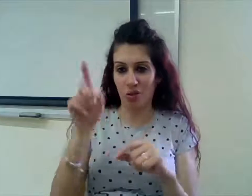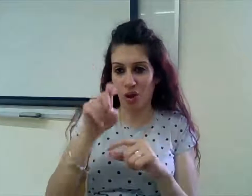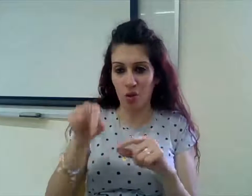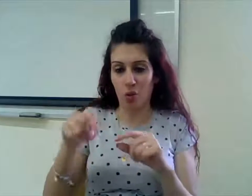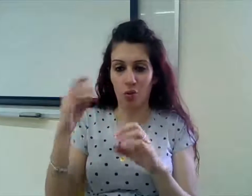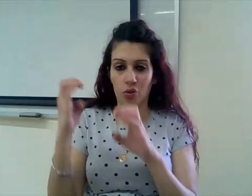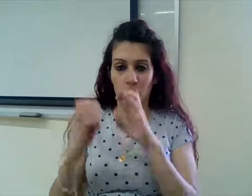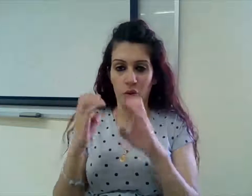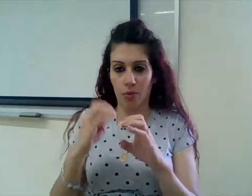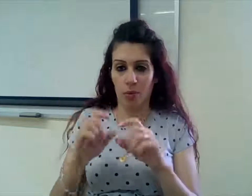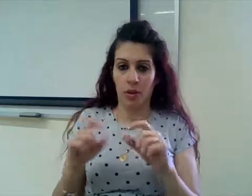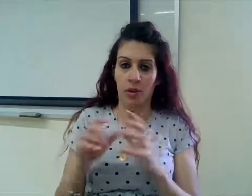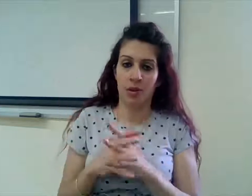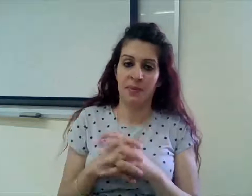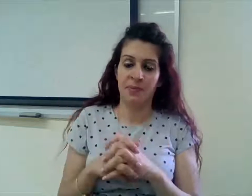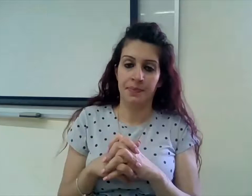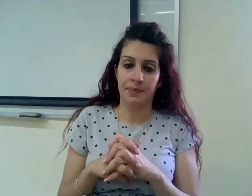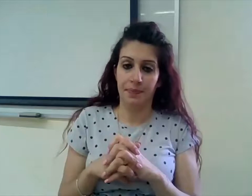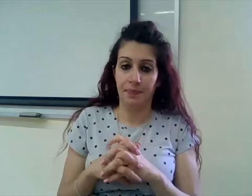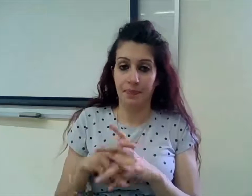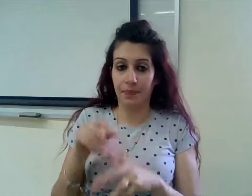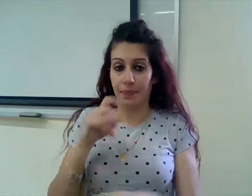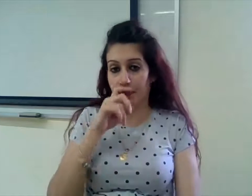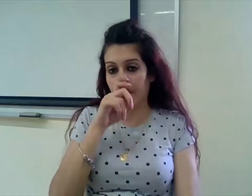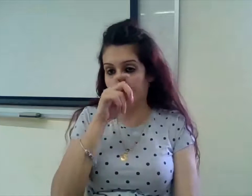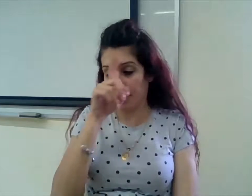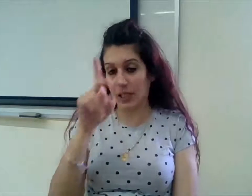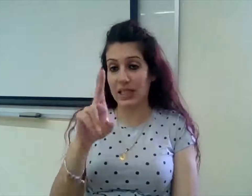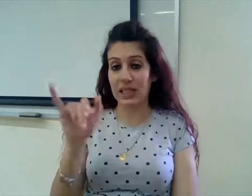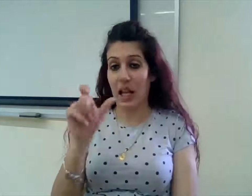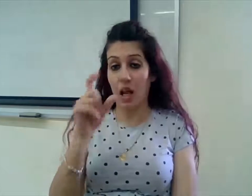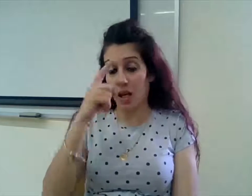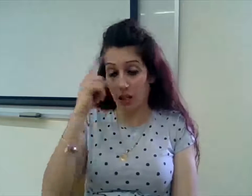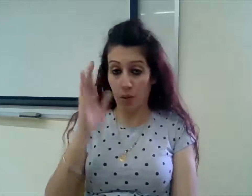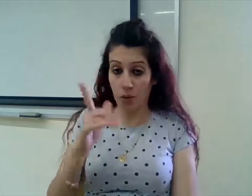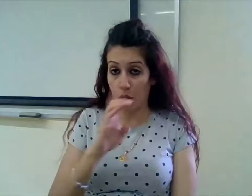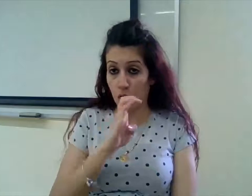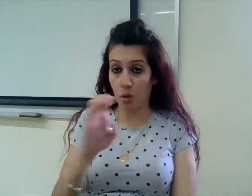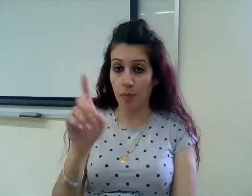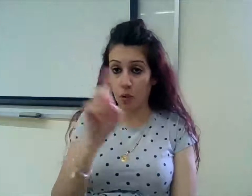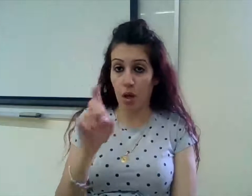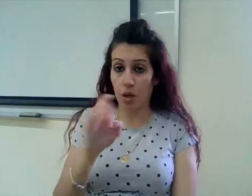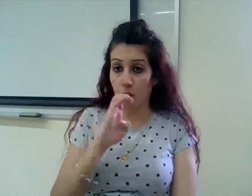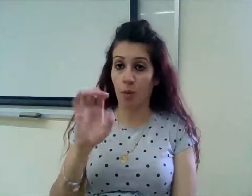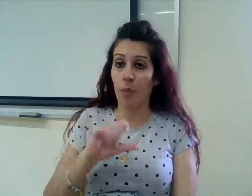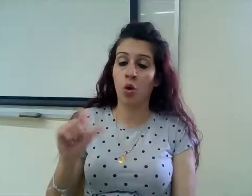at least managed to keep the continuity of the educational process which